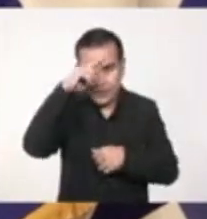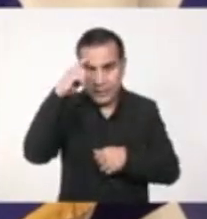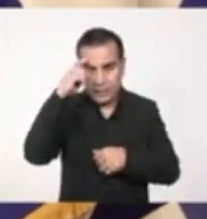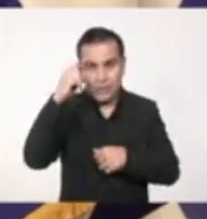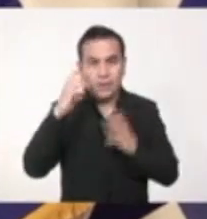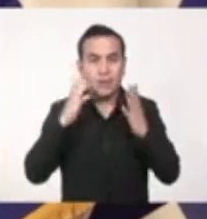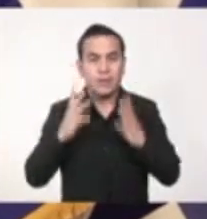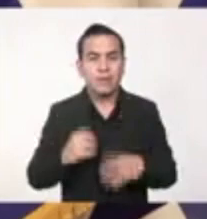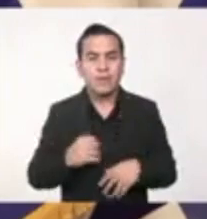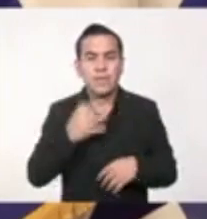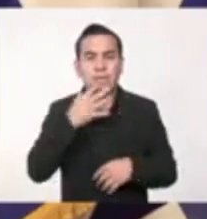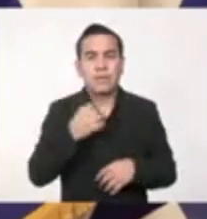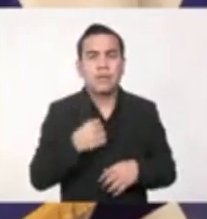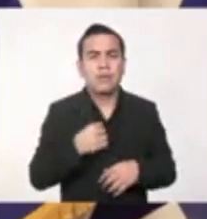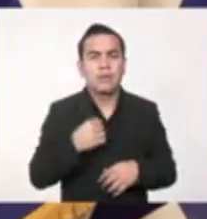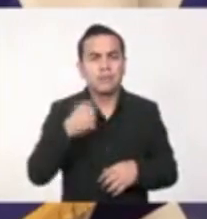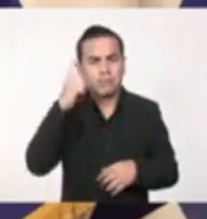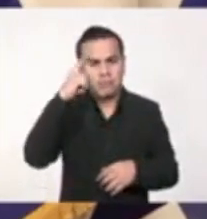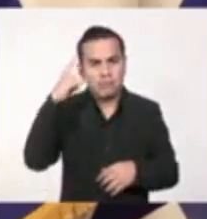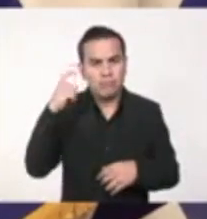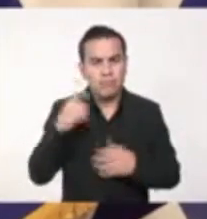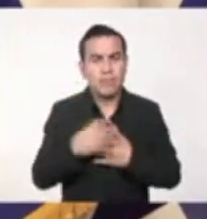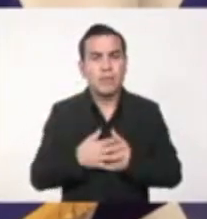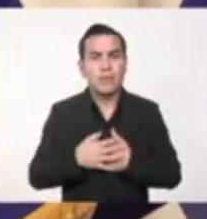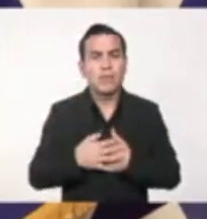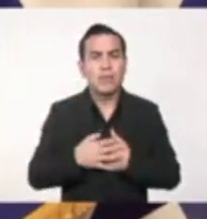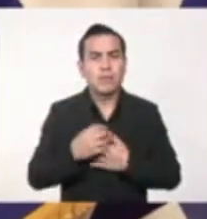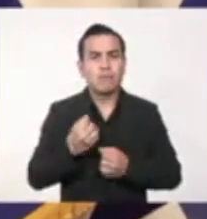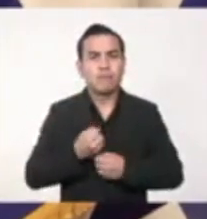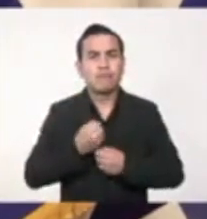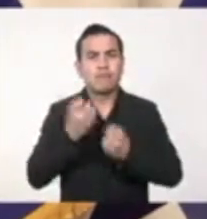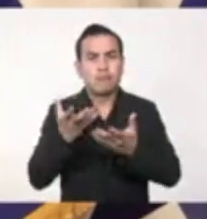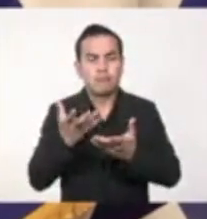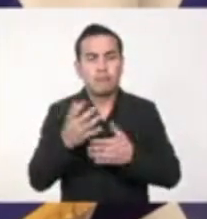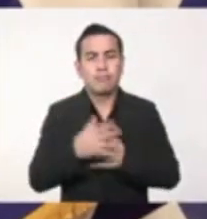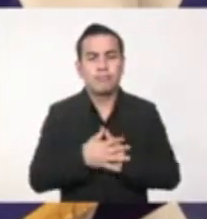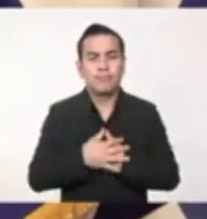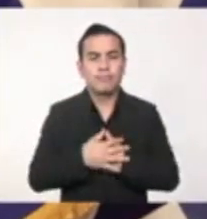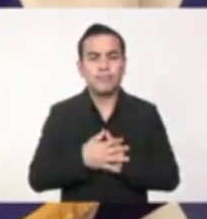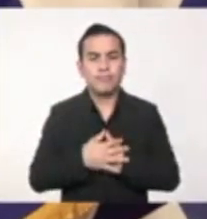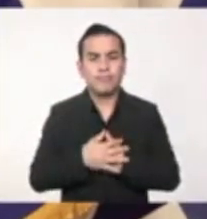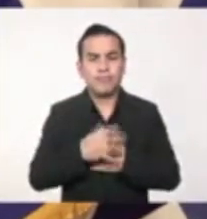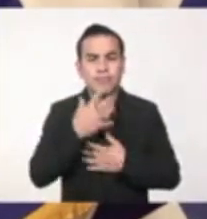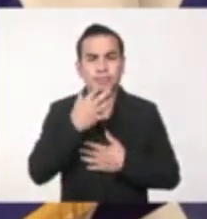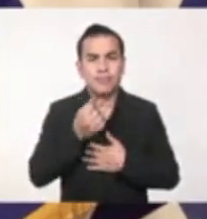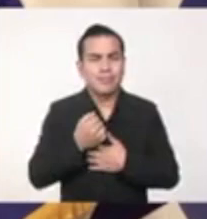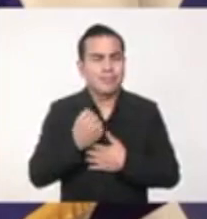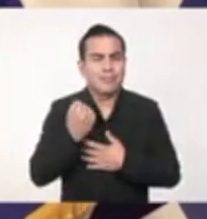then I remember that I told someone, look, if not, if the